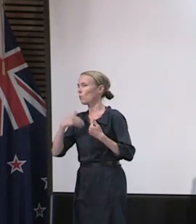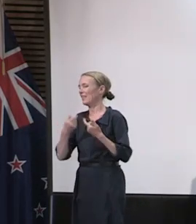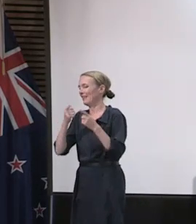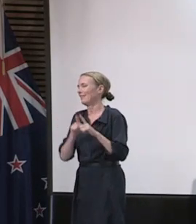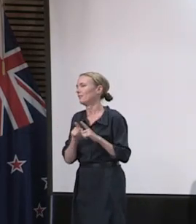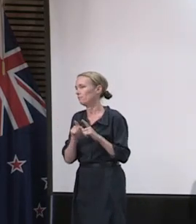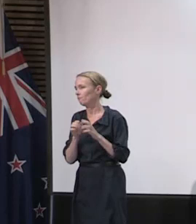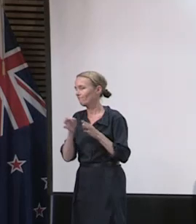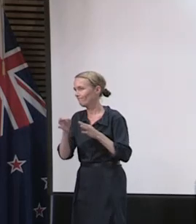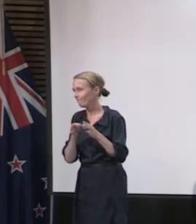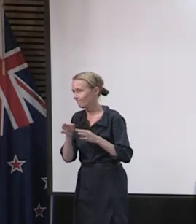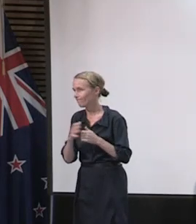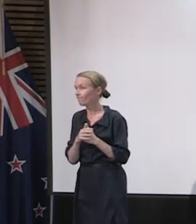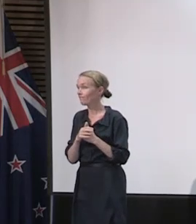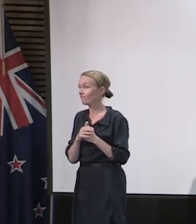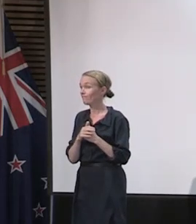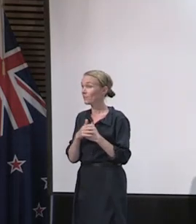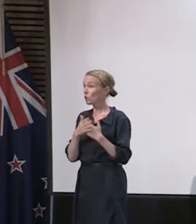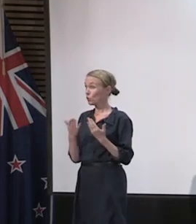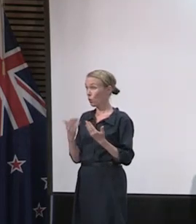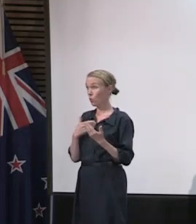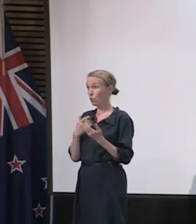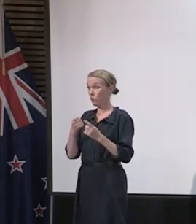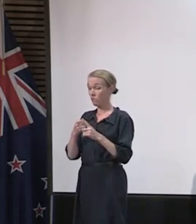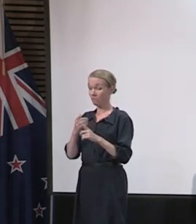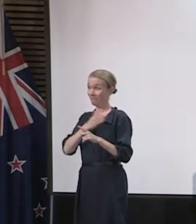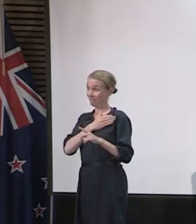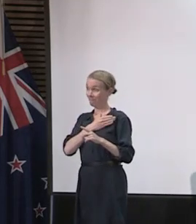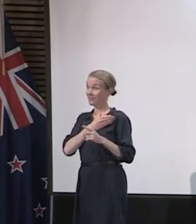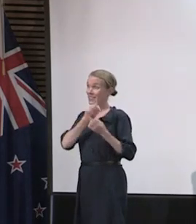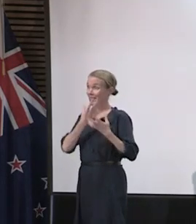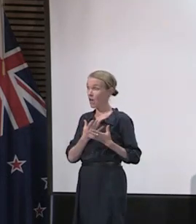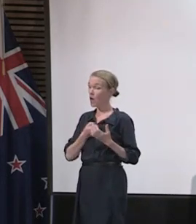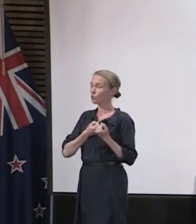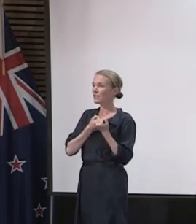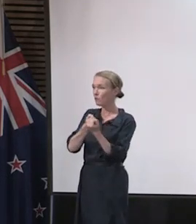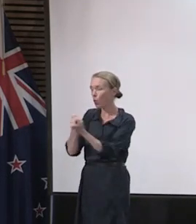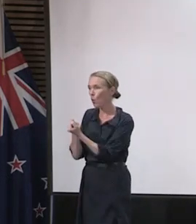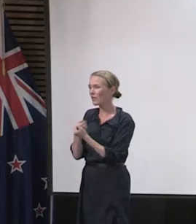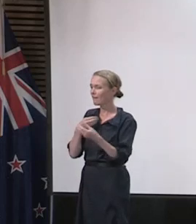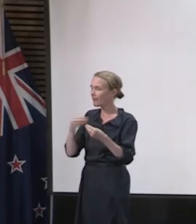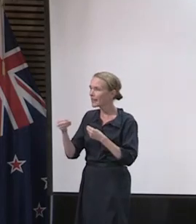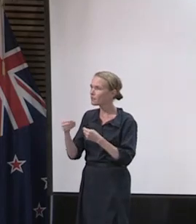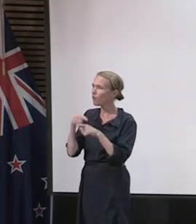INDISTINCTLY) could be... I don't want to get ahead of further decision making. But what was has been important is right